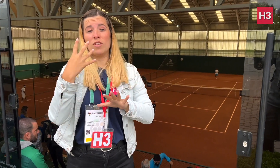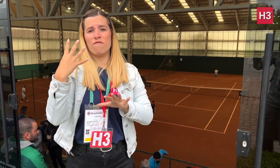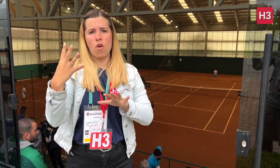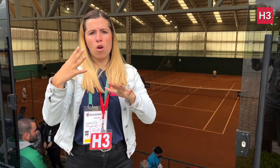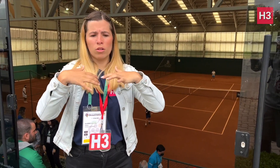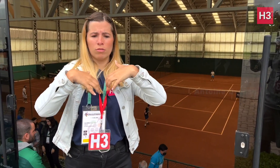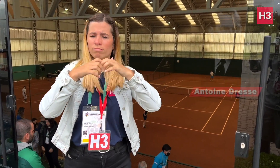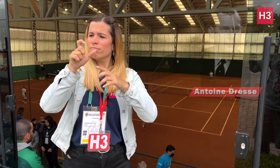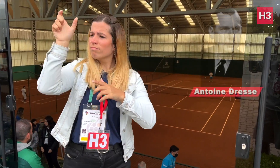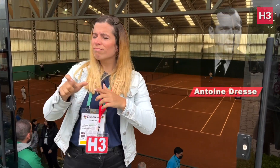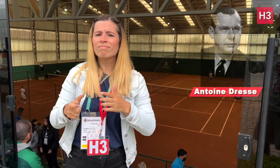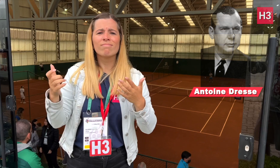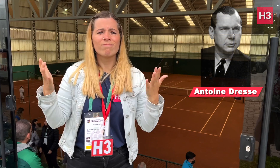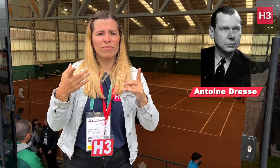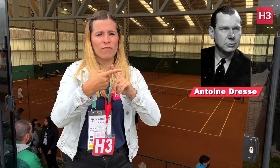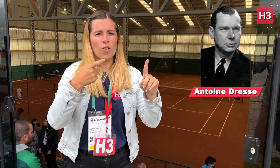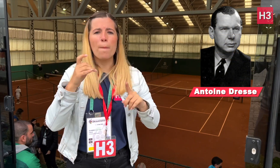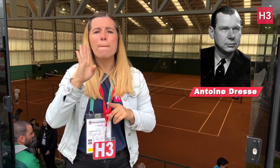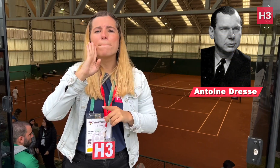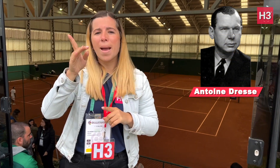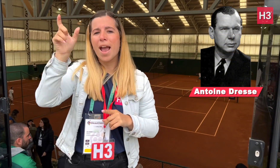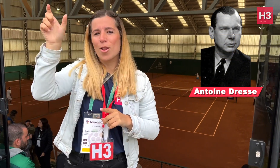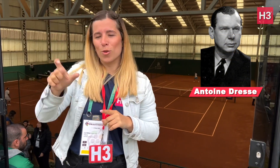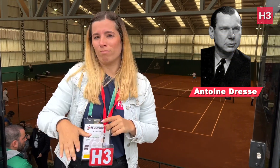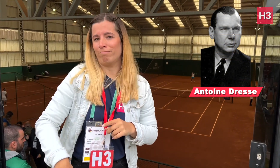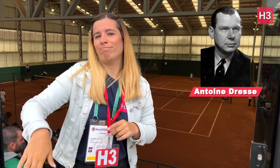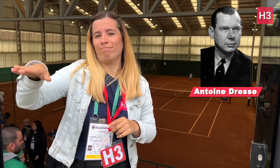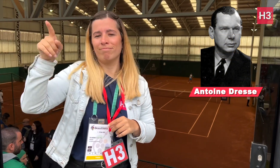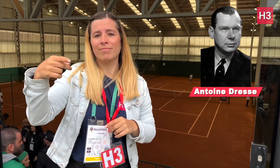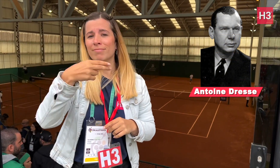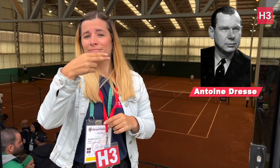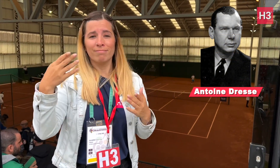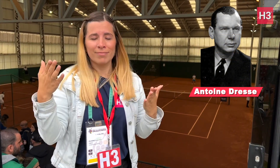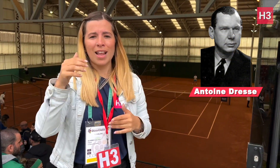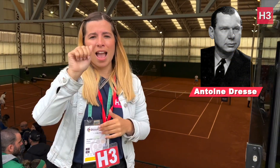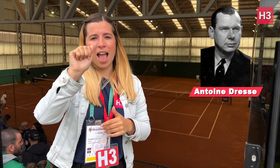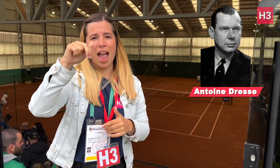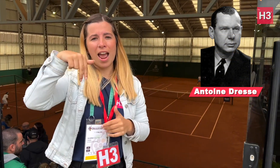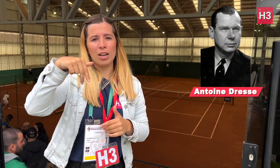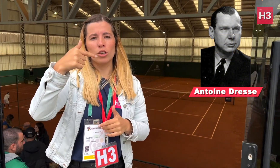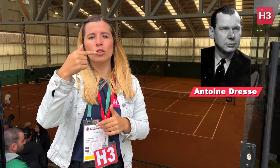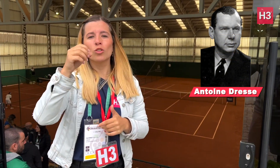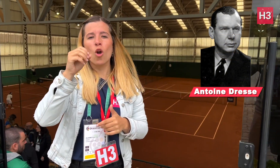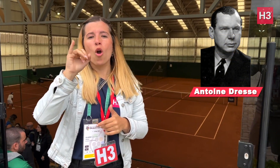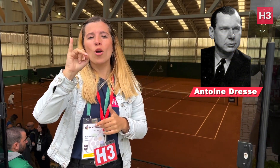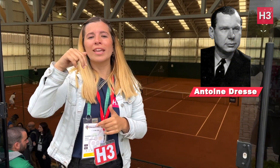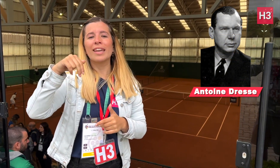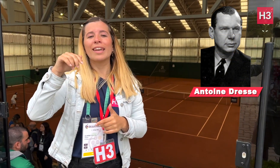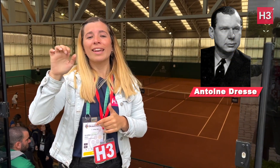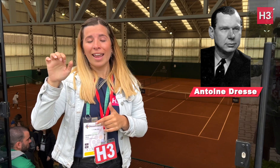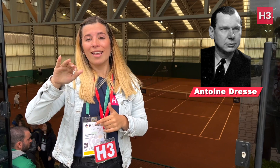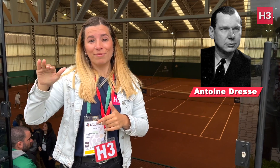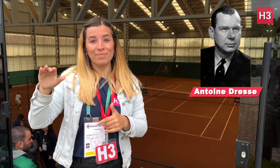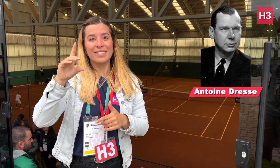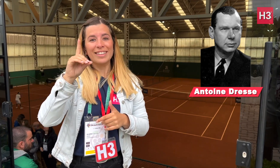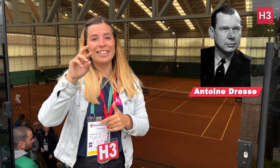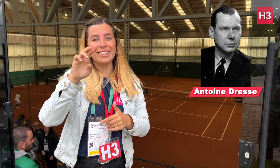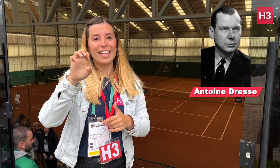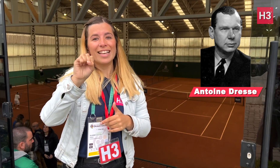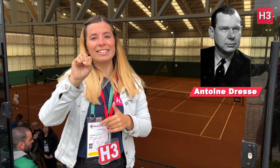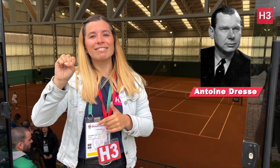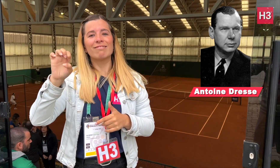by Belgian, Antonie Dresse,